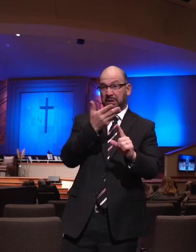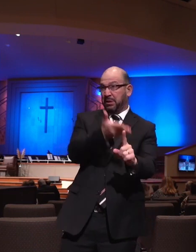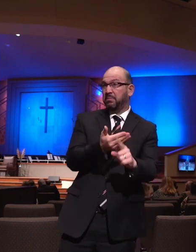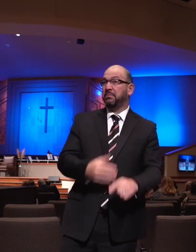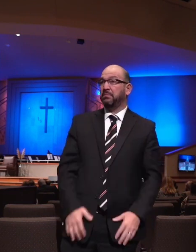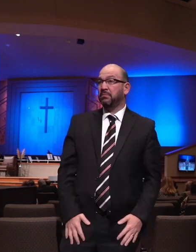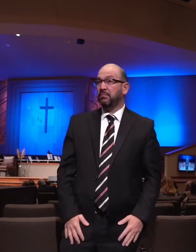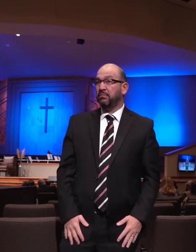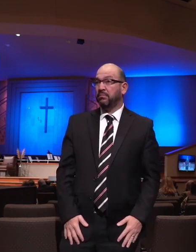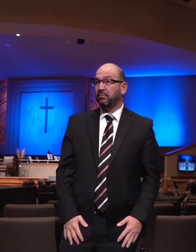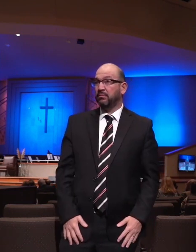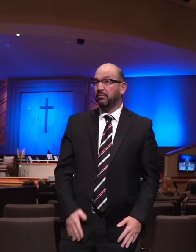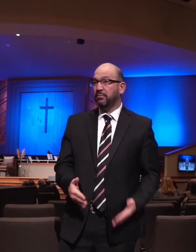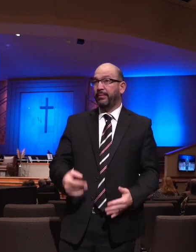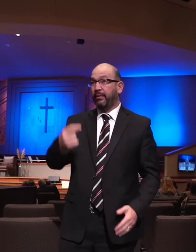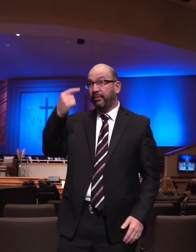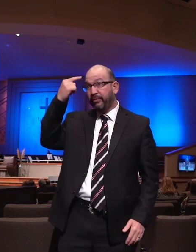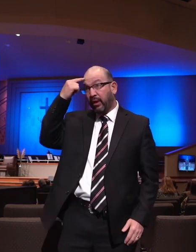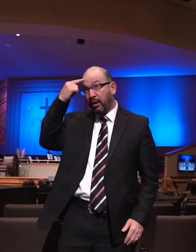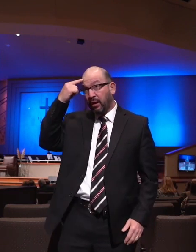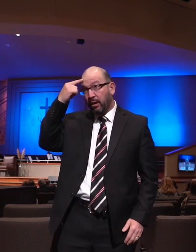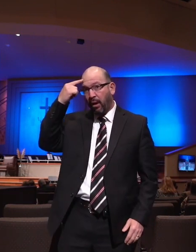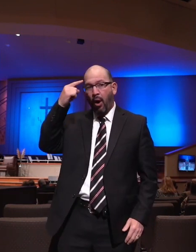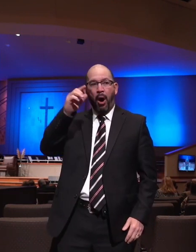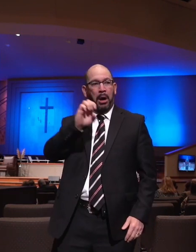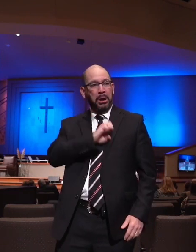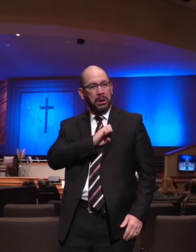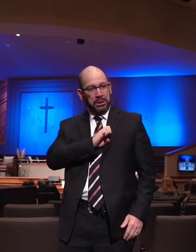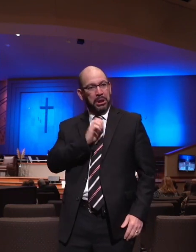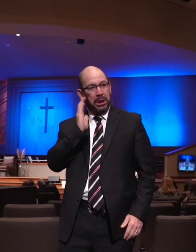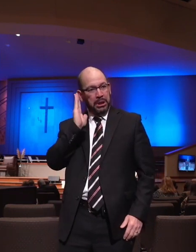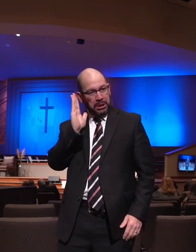Elisha is the key well let's look at this for just a moment